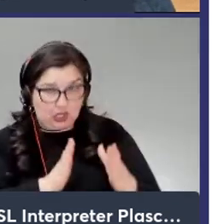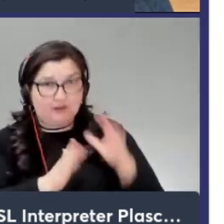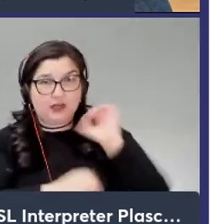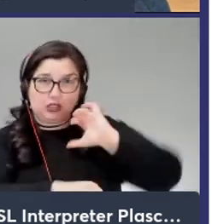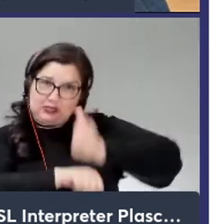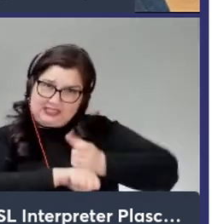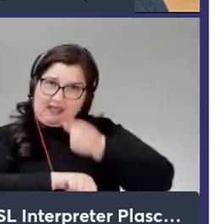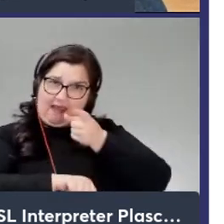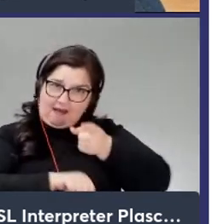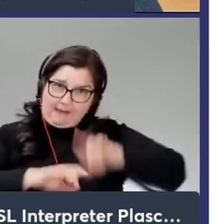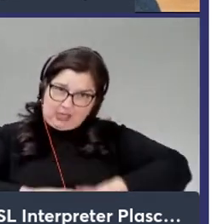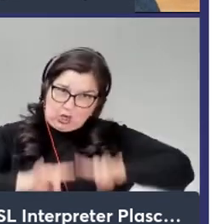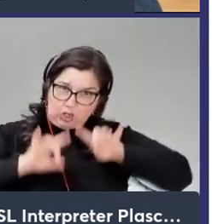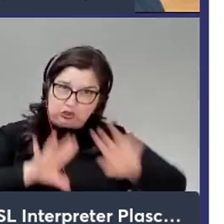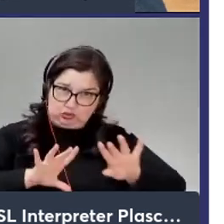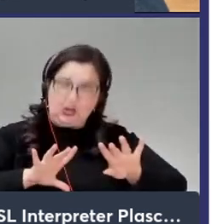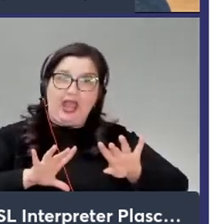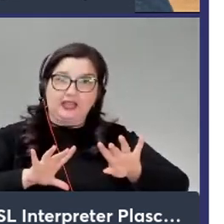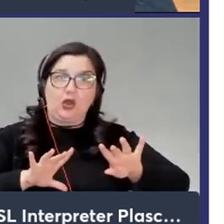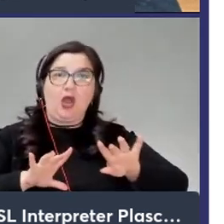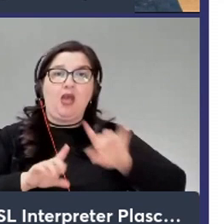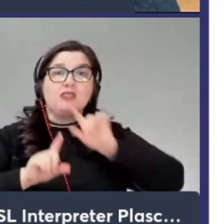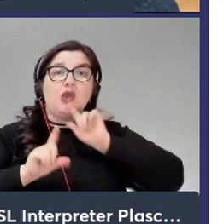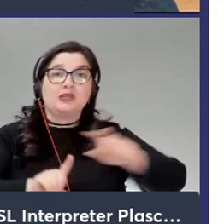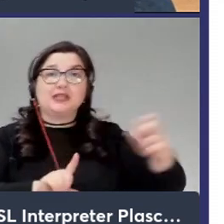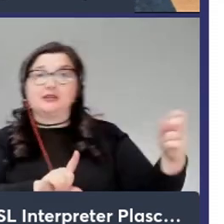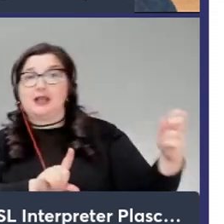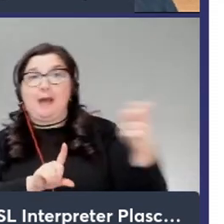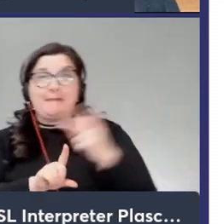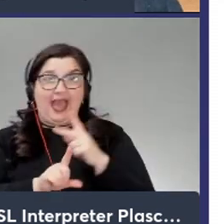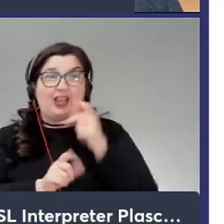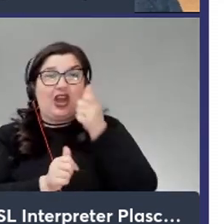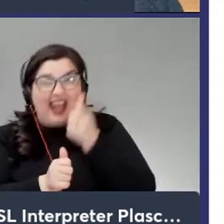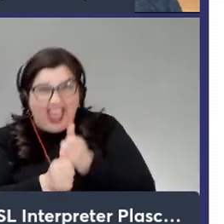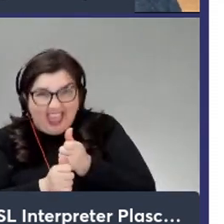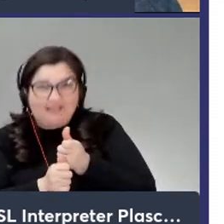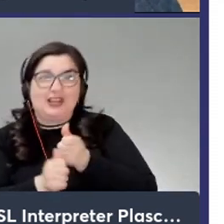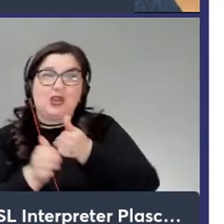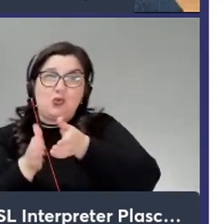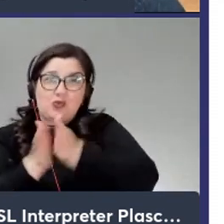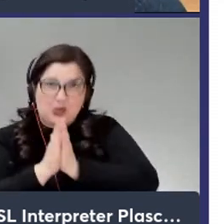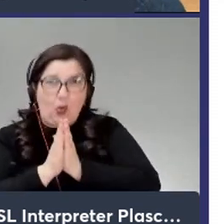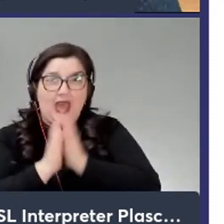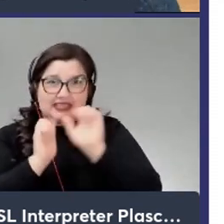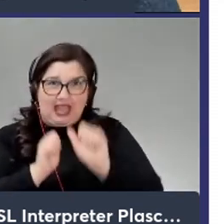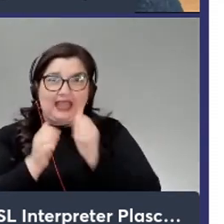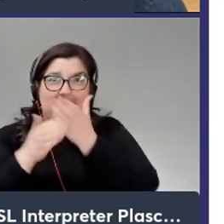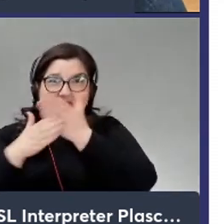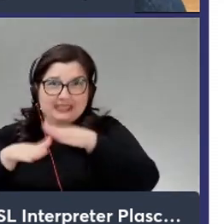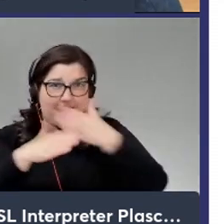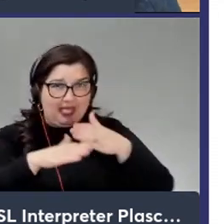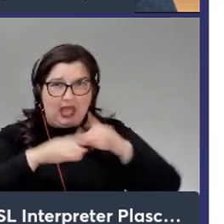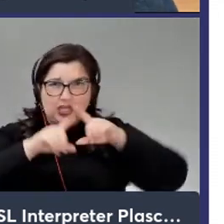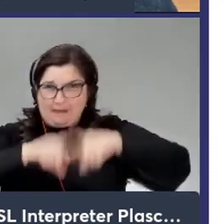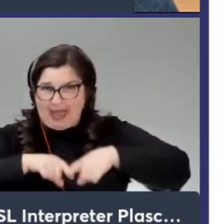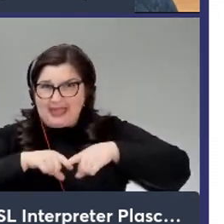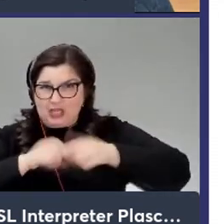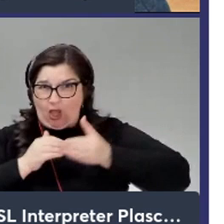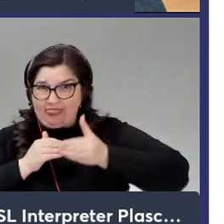and the response will come back on every single request. And I can split this out depending on the path, right? Exactly. Yeah.